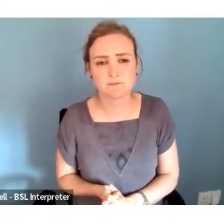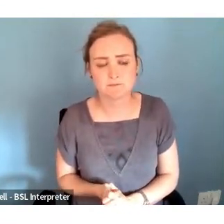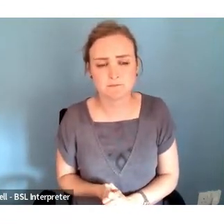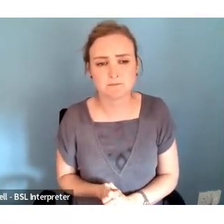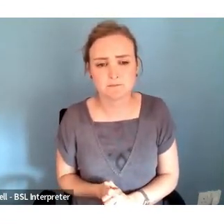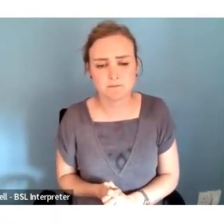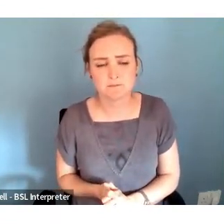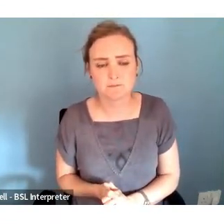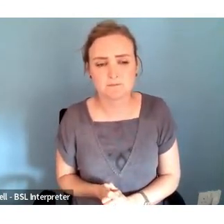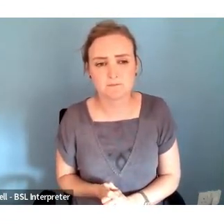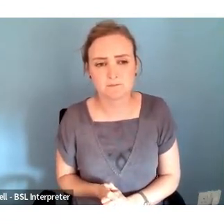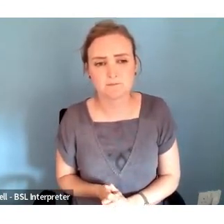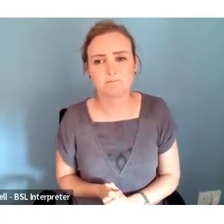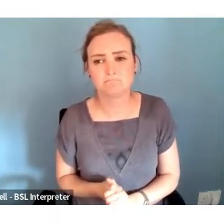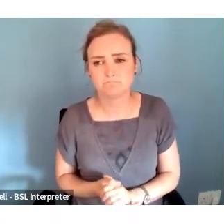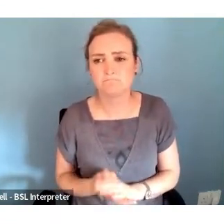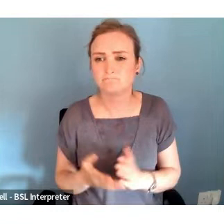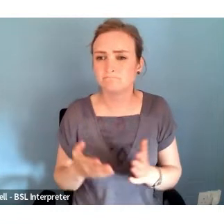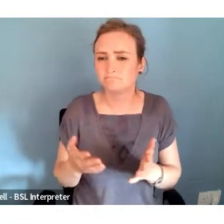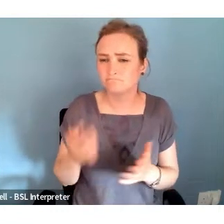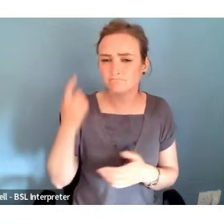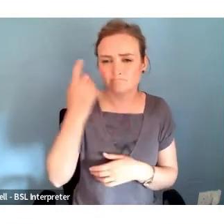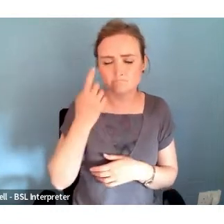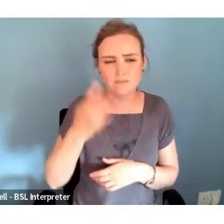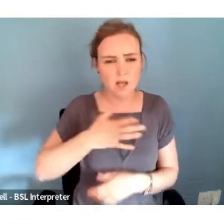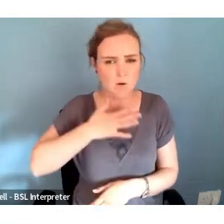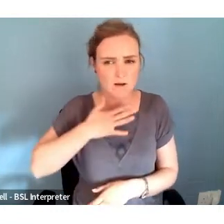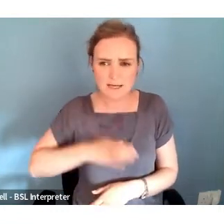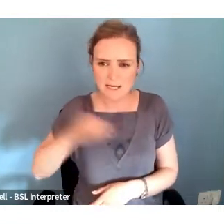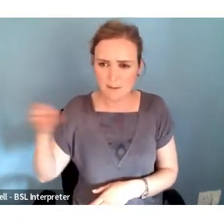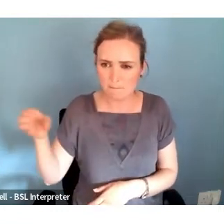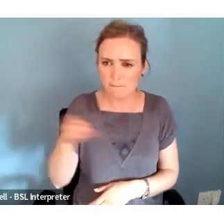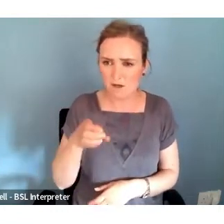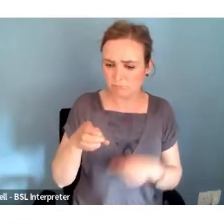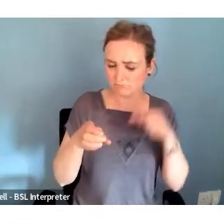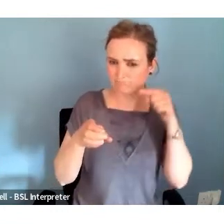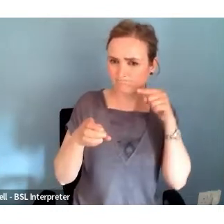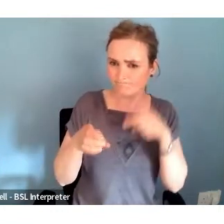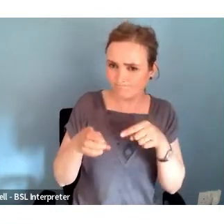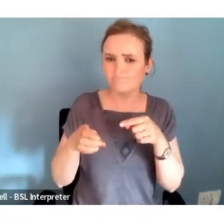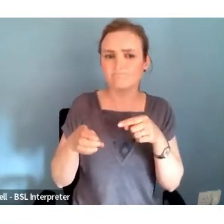is very experienced in that role so they literal ly can hit the ground running and sometimes has